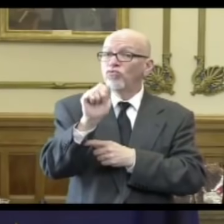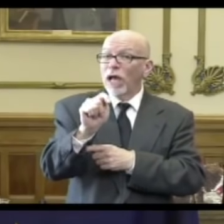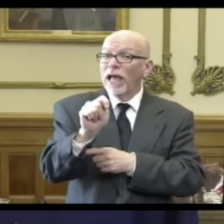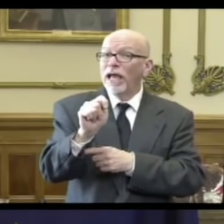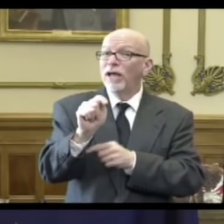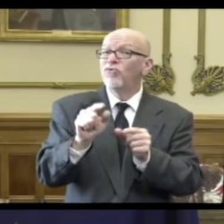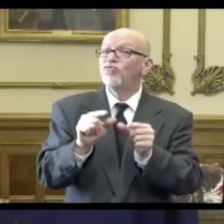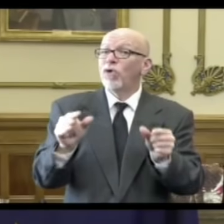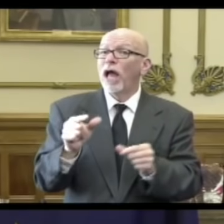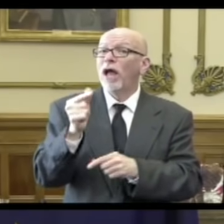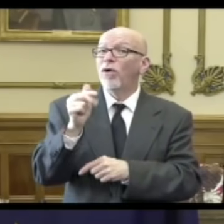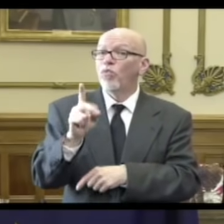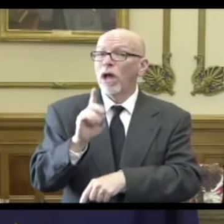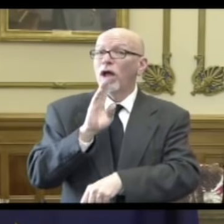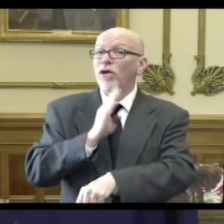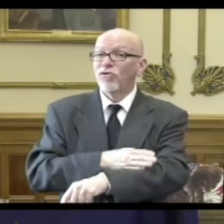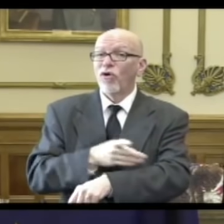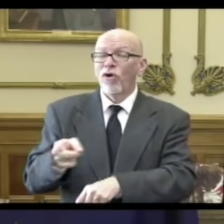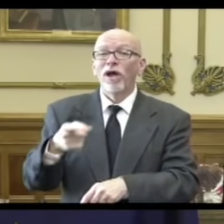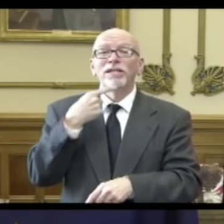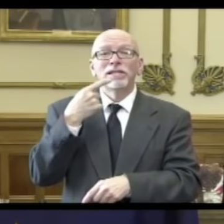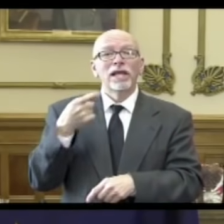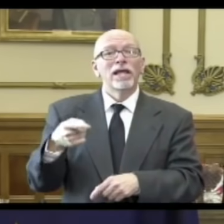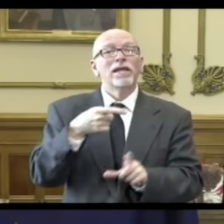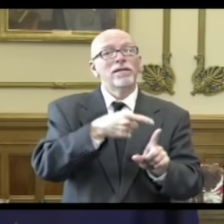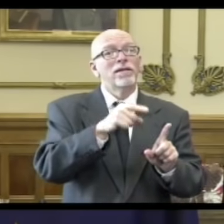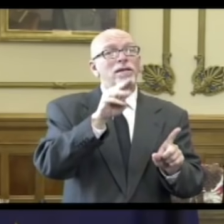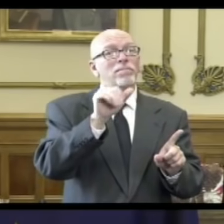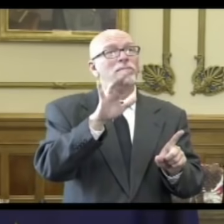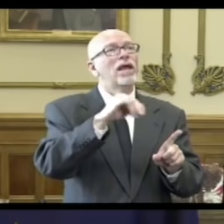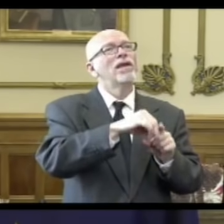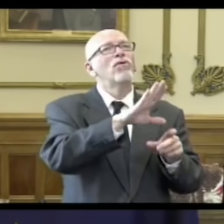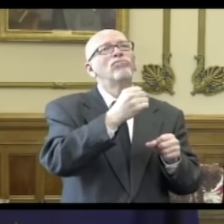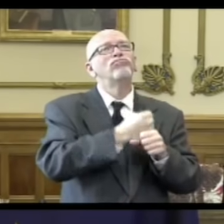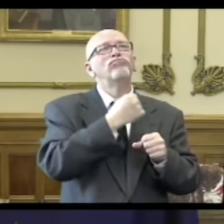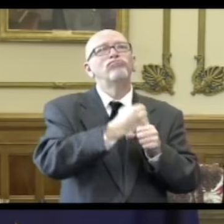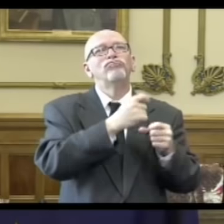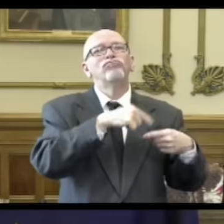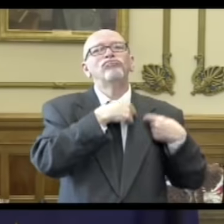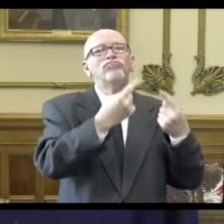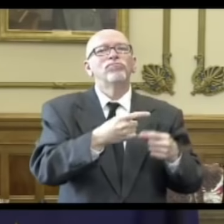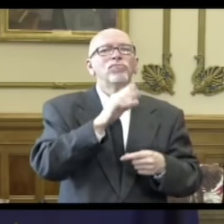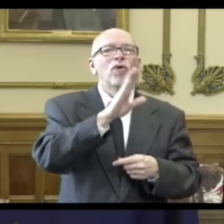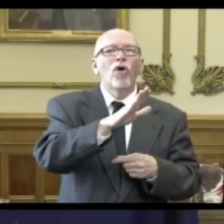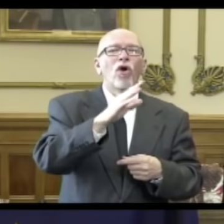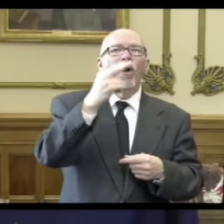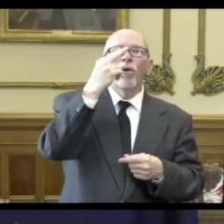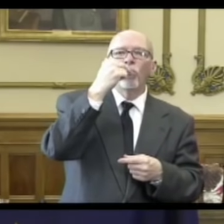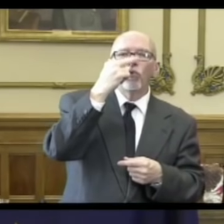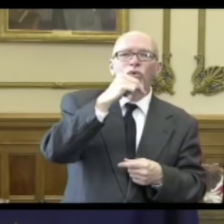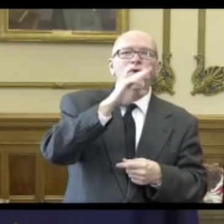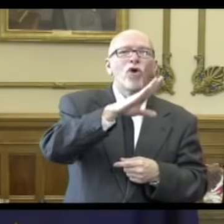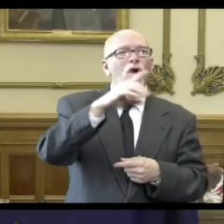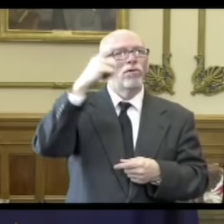SHE WAS JUST SMILING AWAY HER GREAT-GRANDDAUGHTER YOU CAN PROBABLY DO THE MATH AND FIGURE OUT THERE TO MEET HER